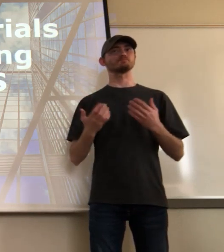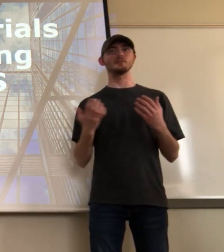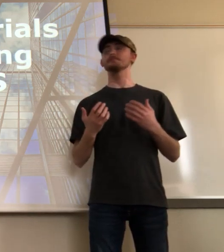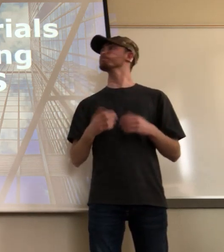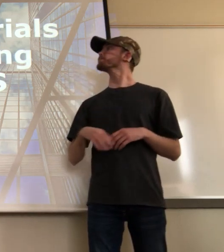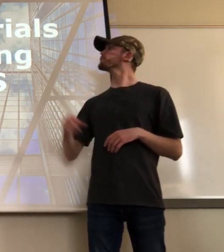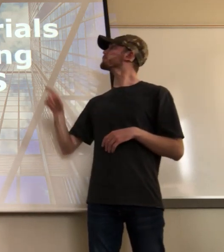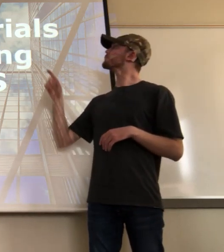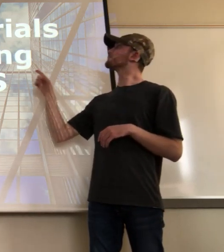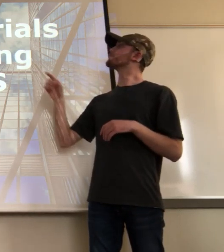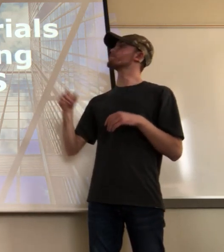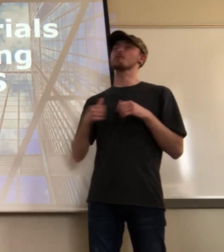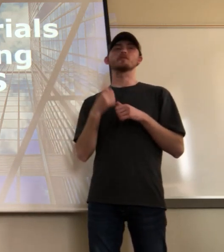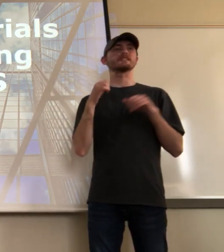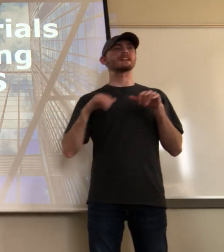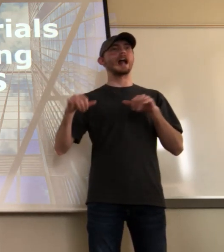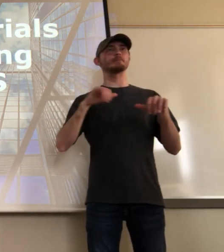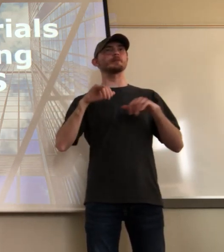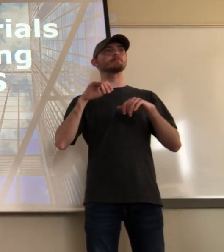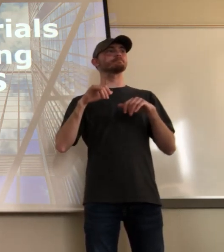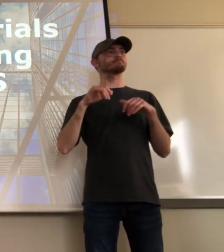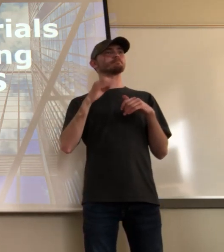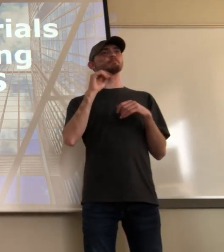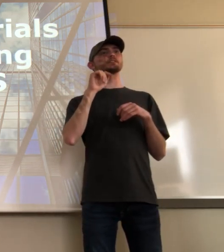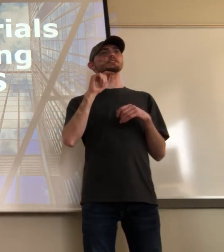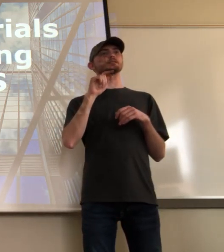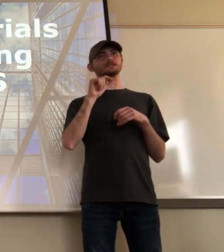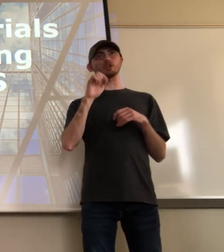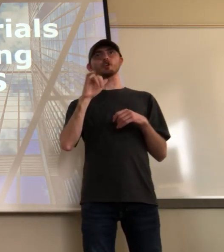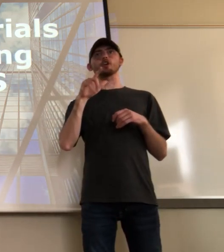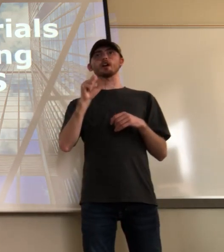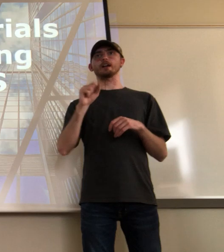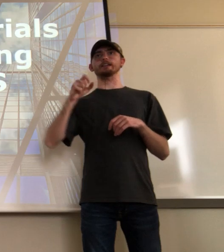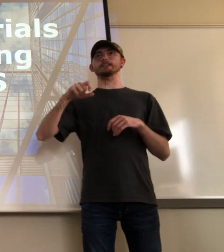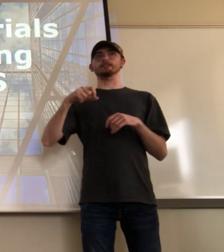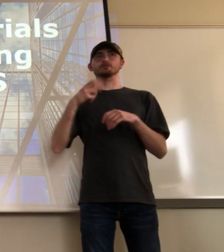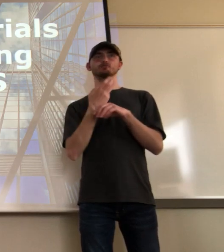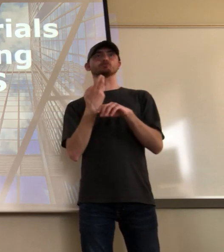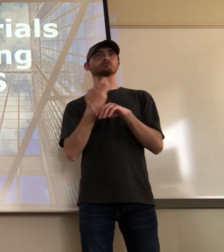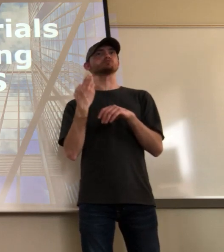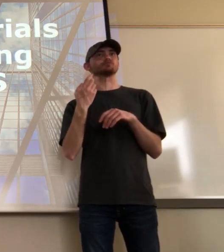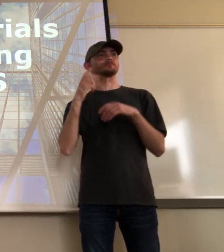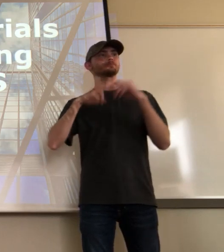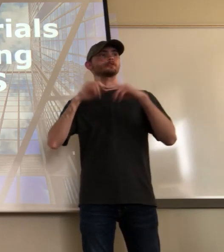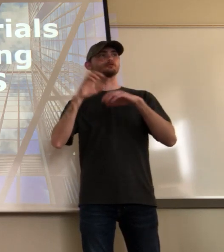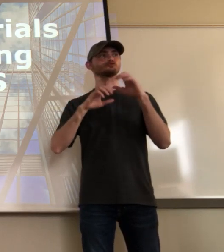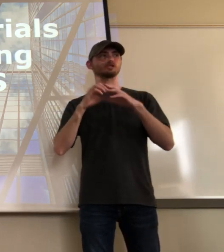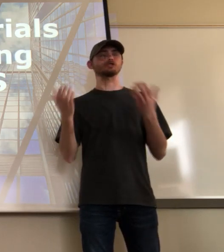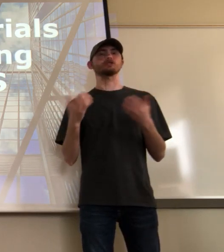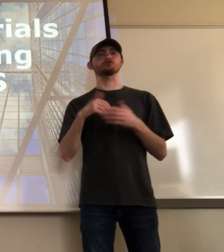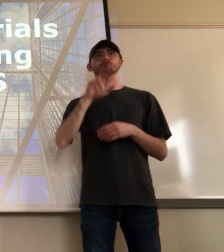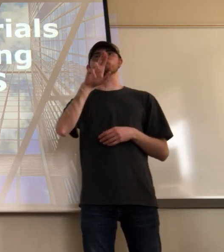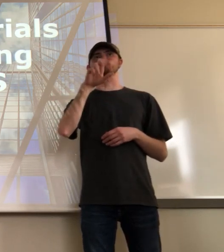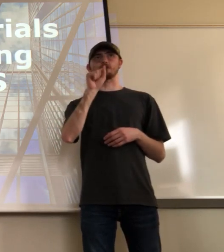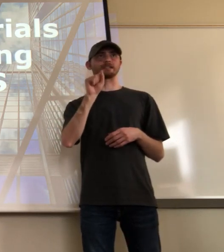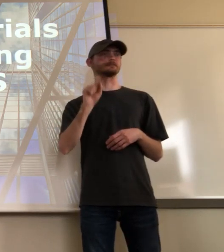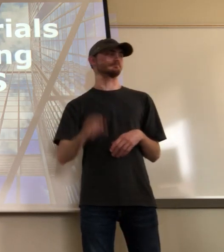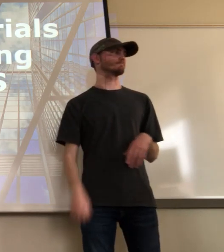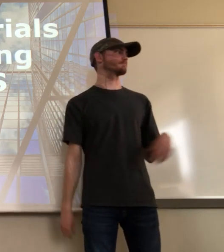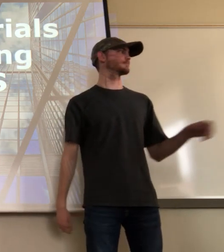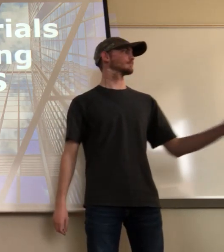My presentation is about most common materials used in building structure in US.